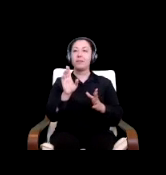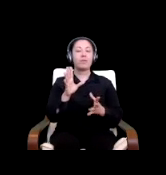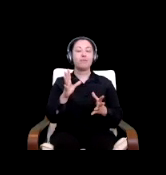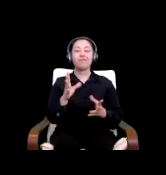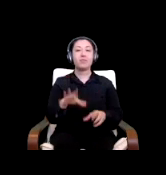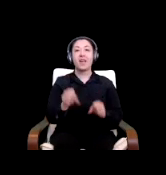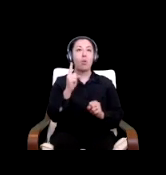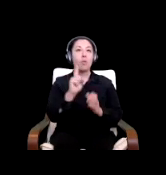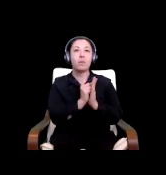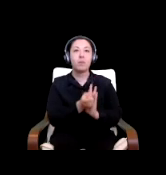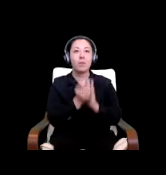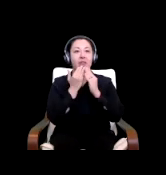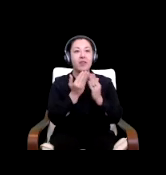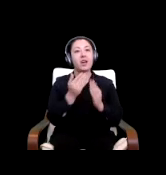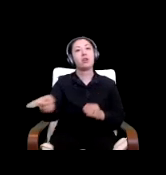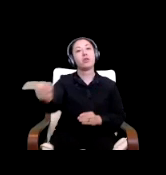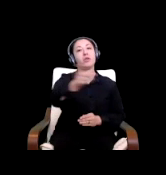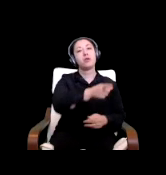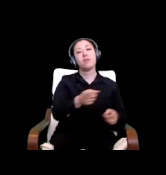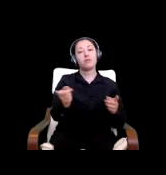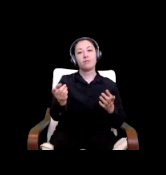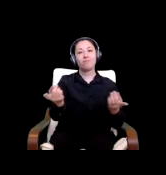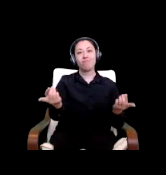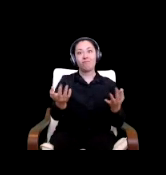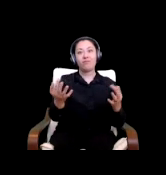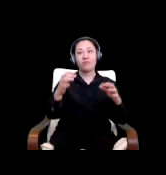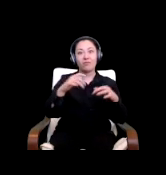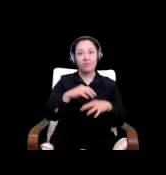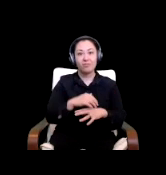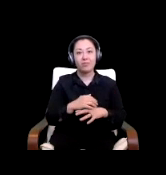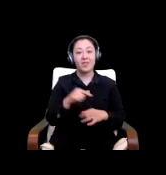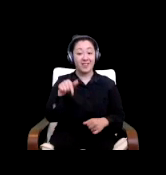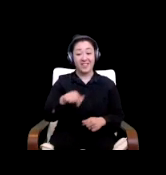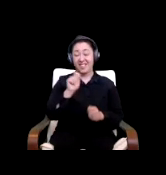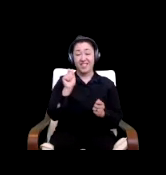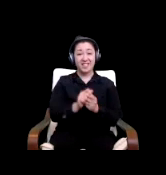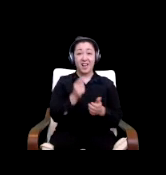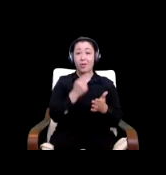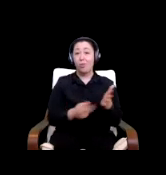for coming. This is exactly what parents want. They want school professionals that take the